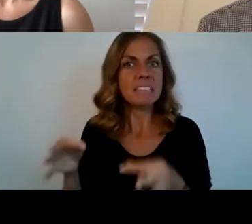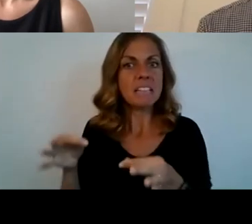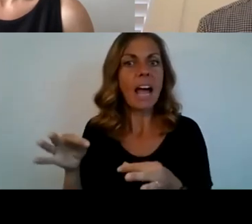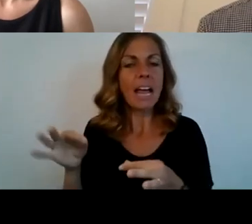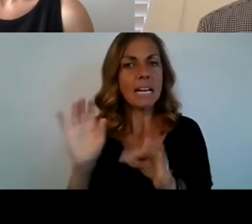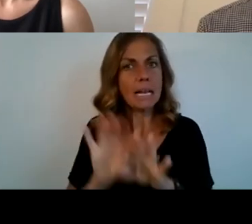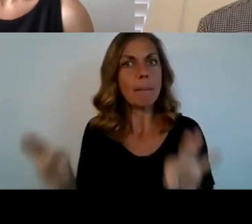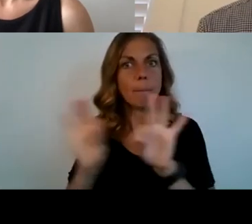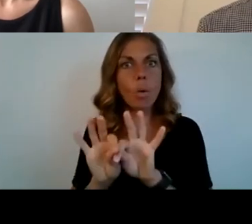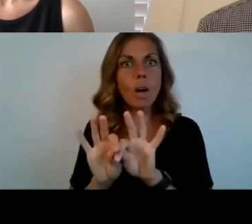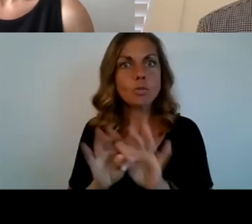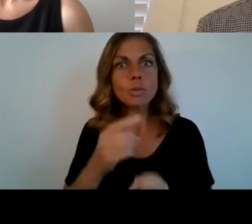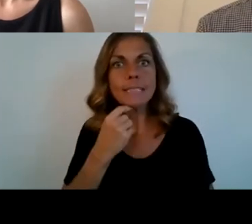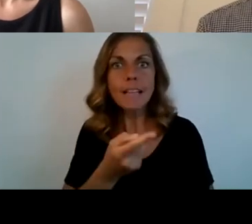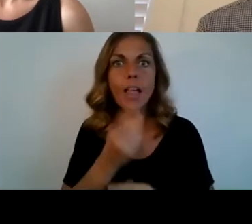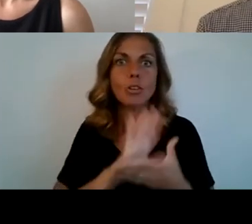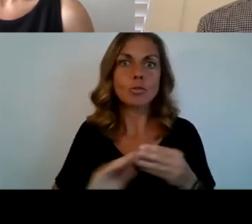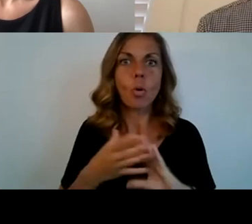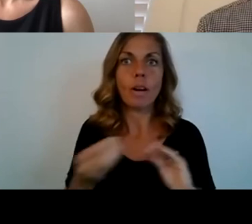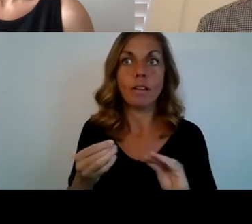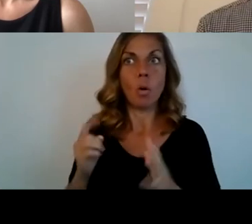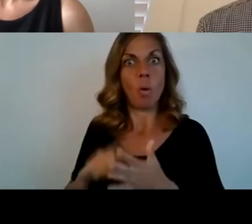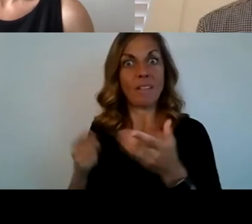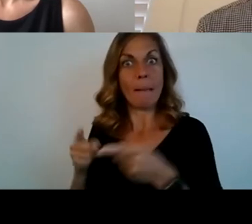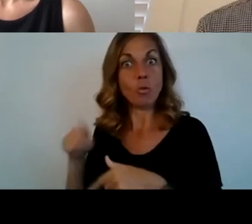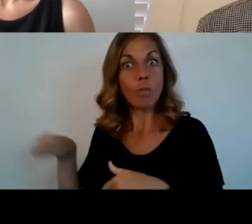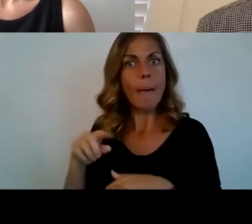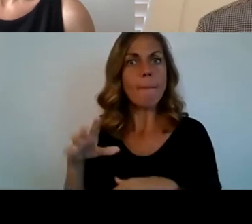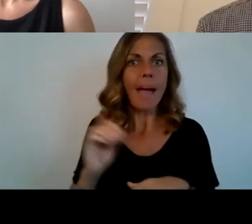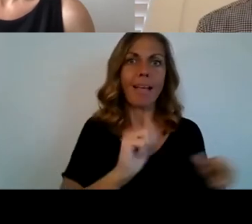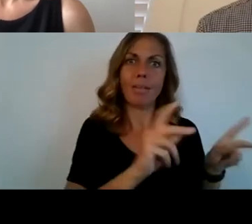to them both personally and to others in their community and then provide resources. So,